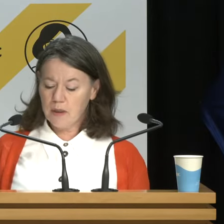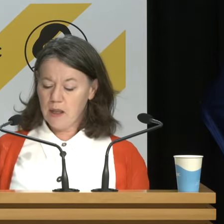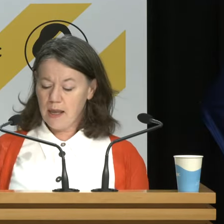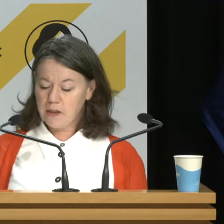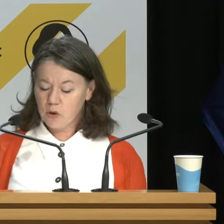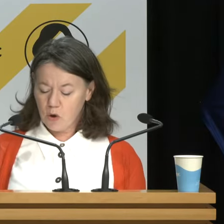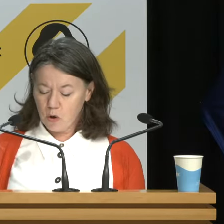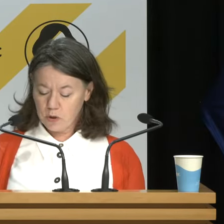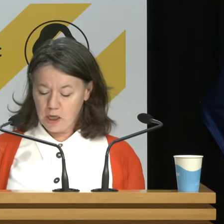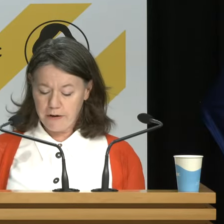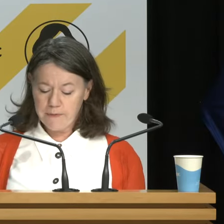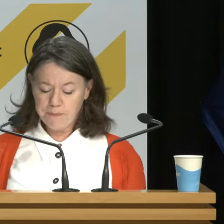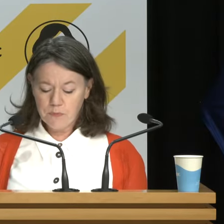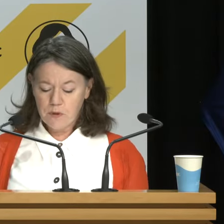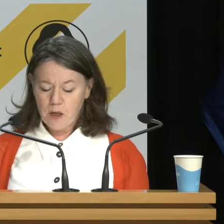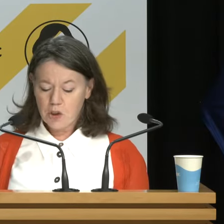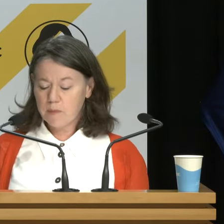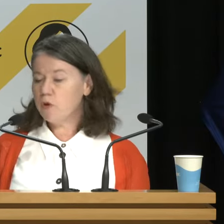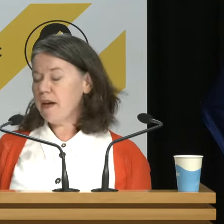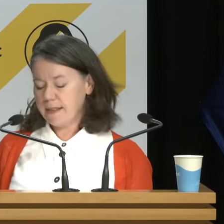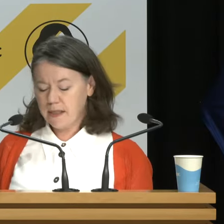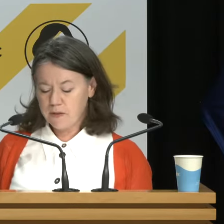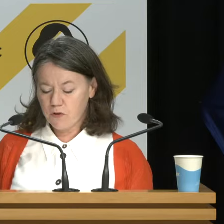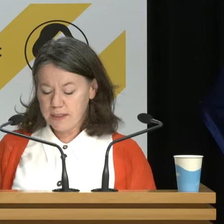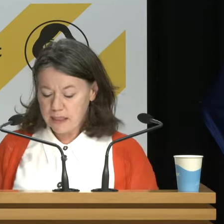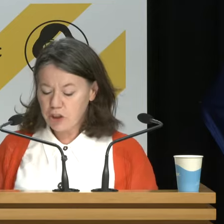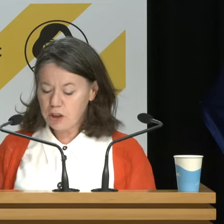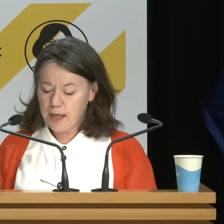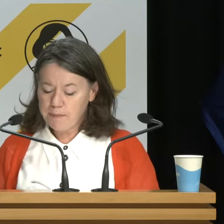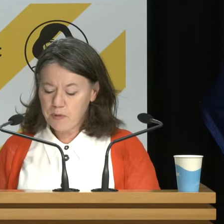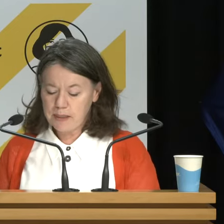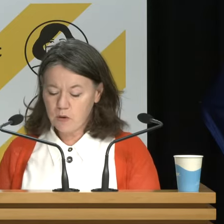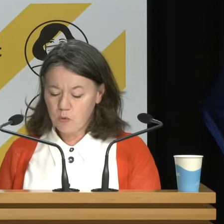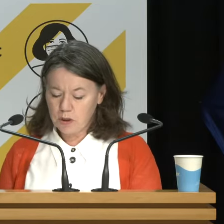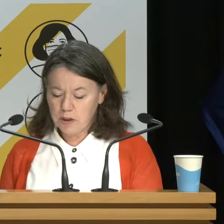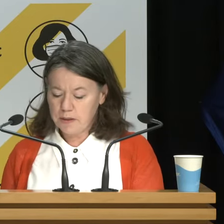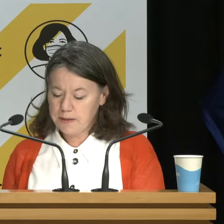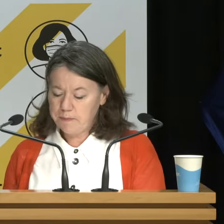In Auckland, today, there are 22 community testing centres open. This includes 16 pop-ups. Four of the community testing